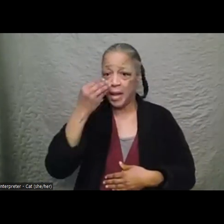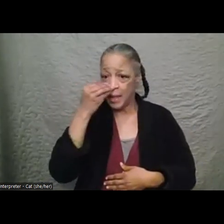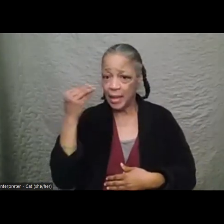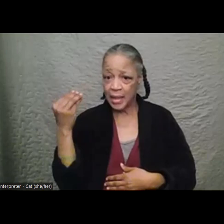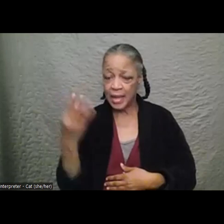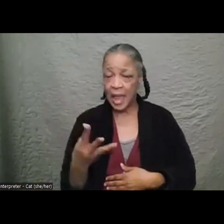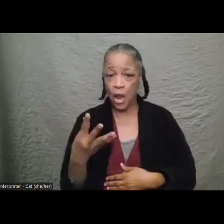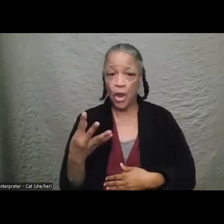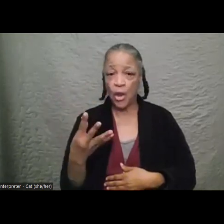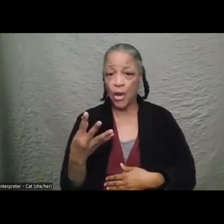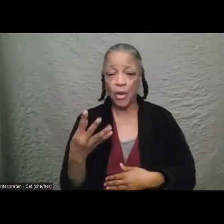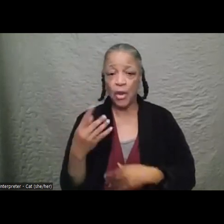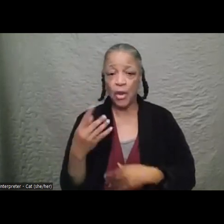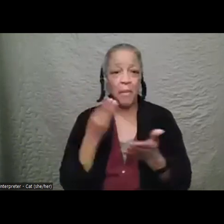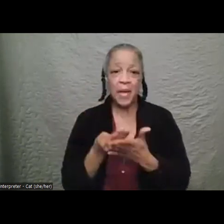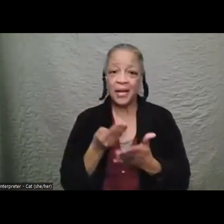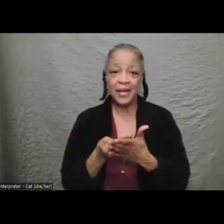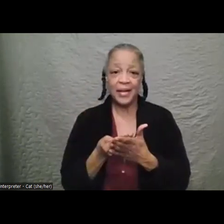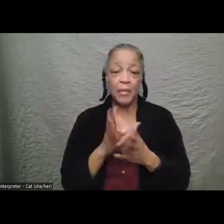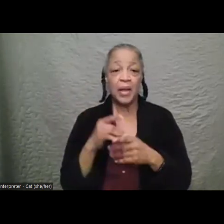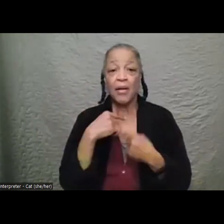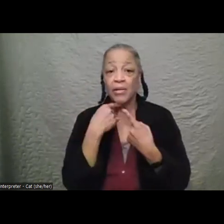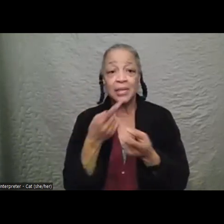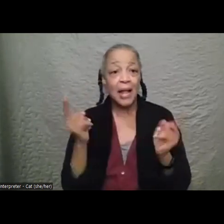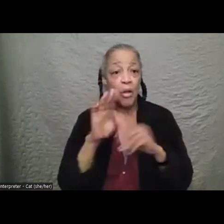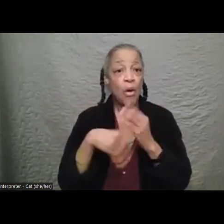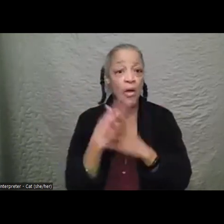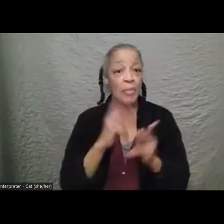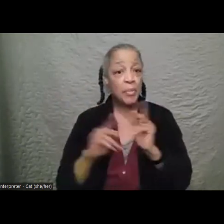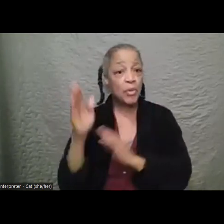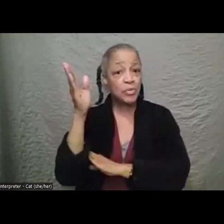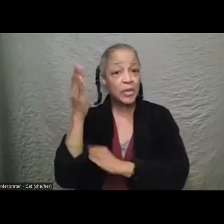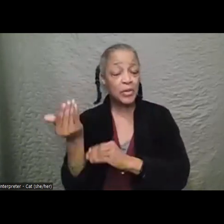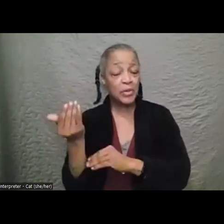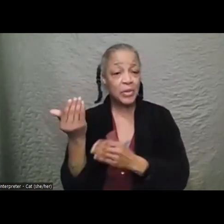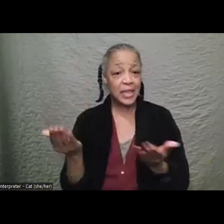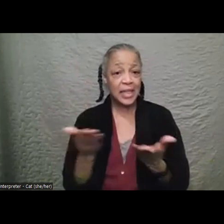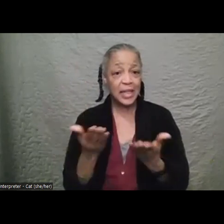But anyway, I say to all the people who are speaking here to not go to any of those homes.